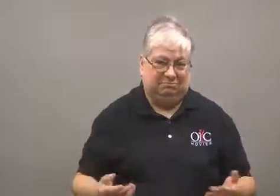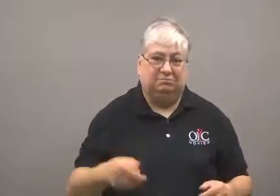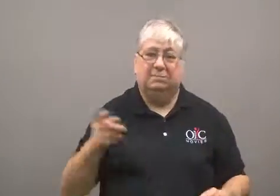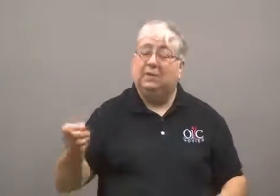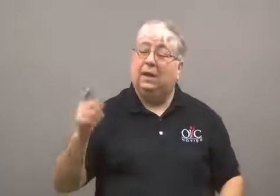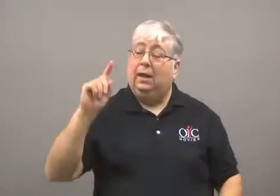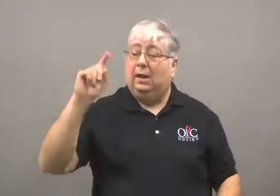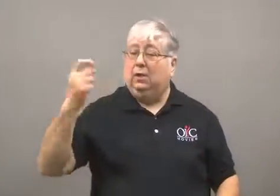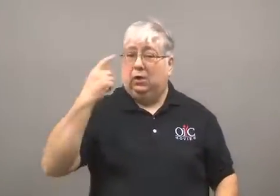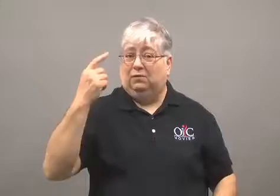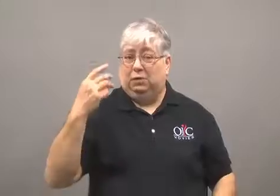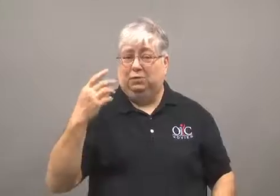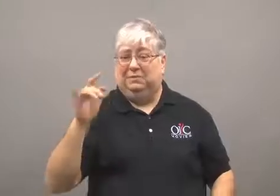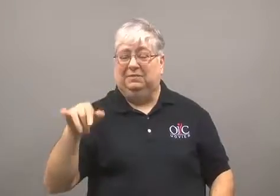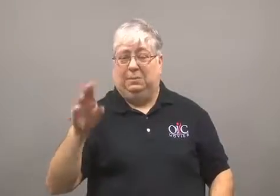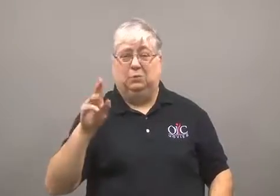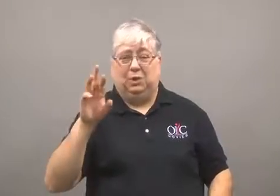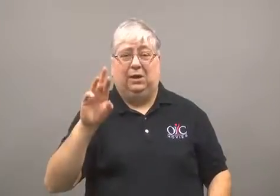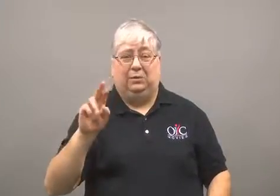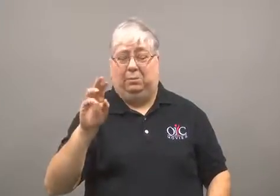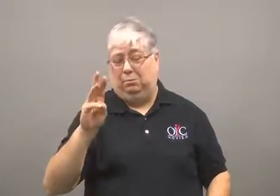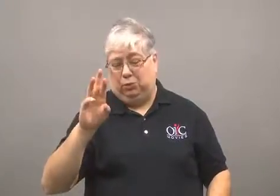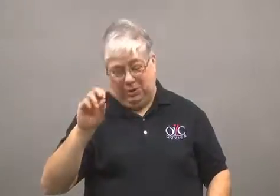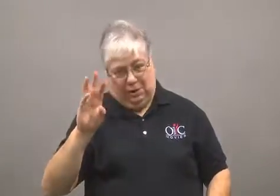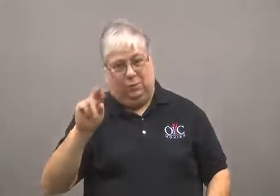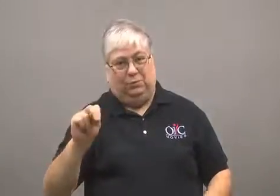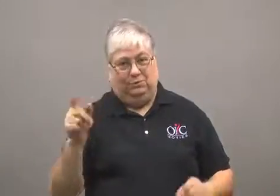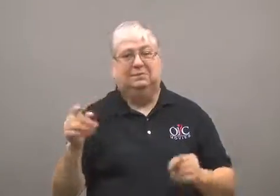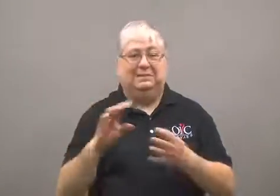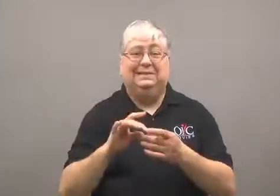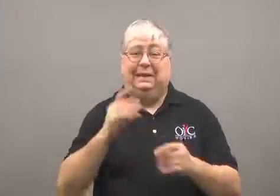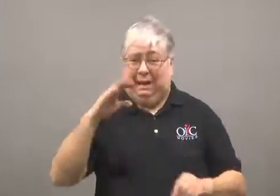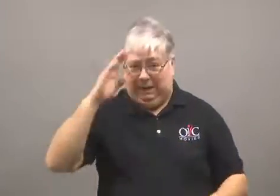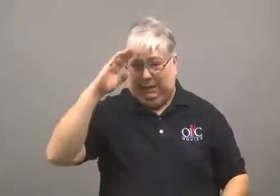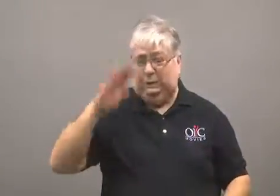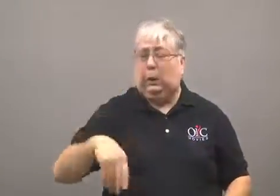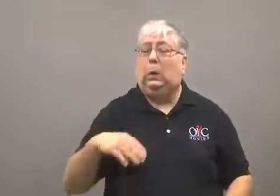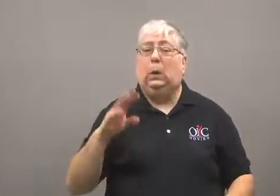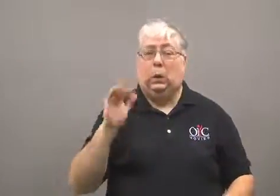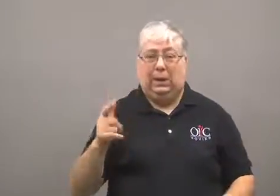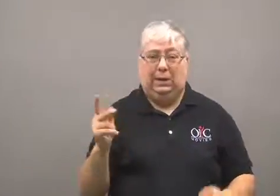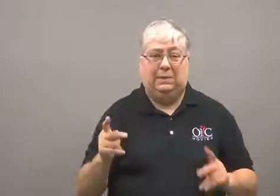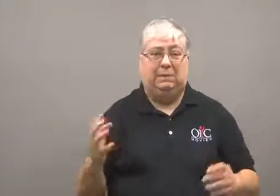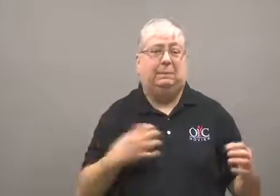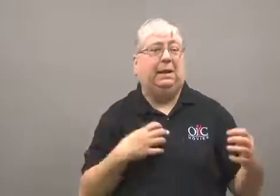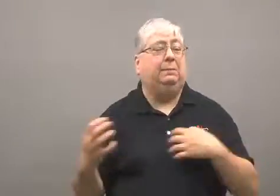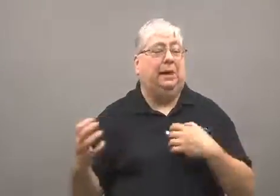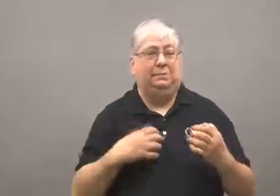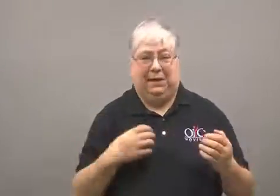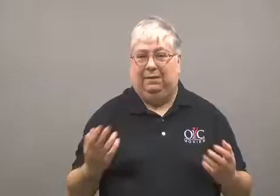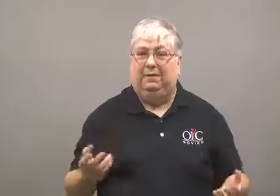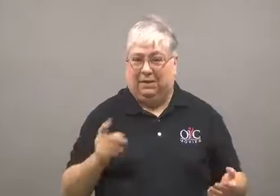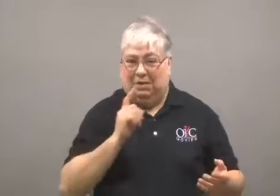Governor Brown said he knew there would be complaints.